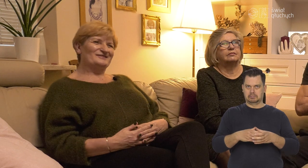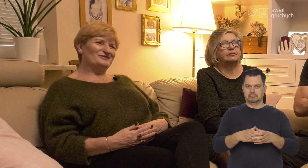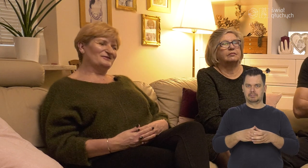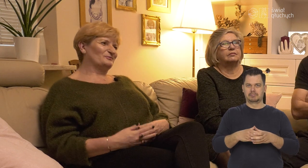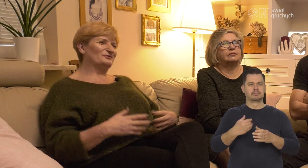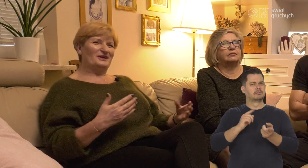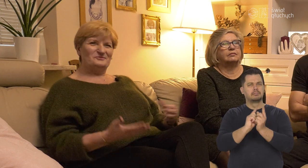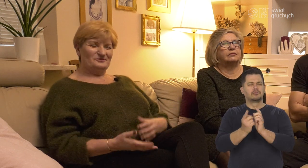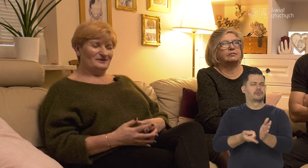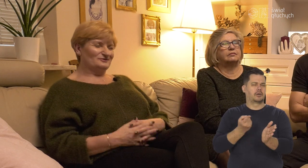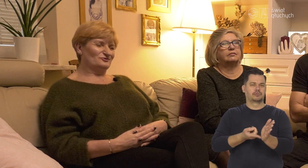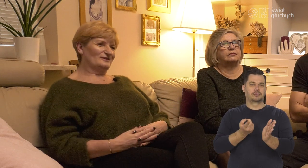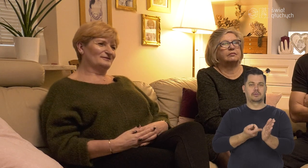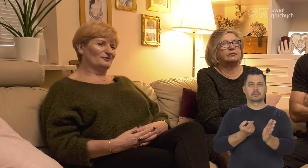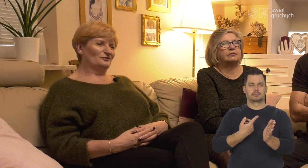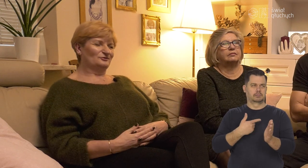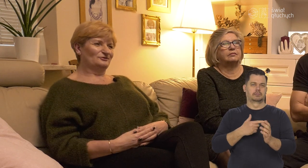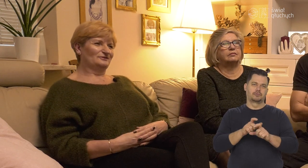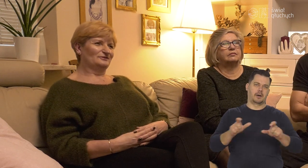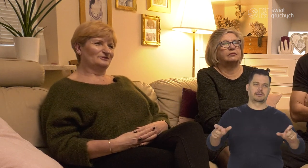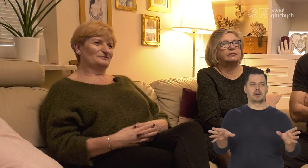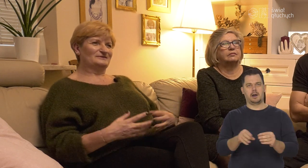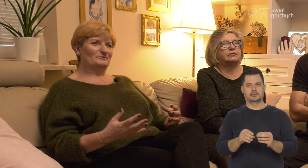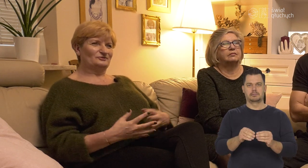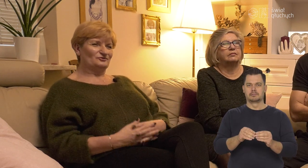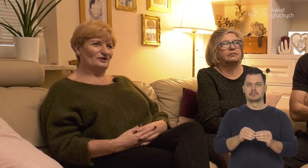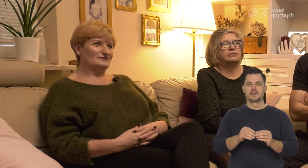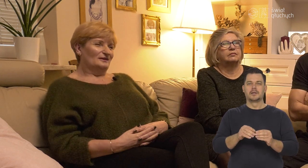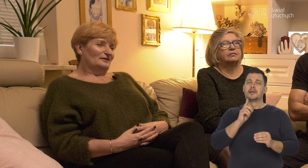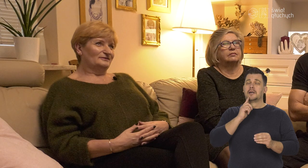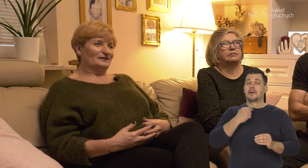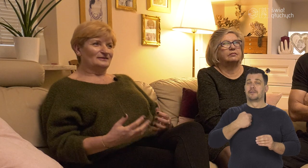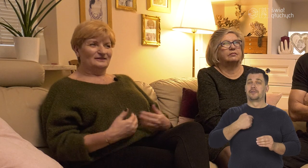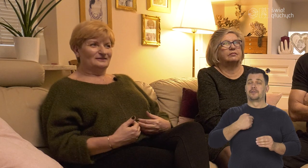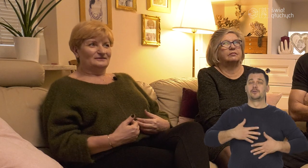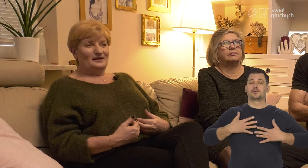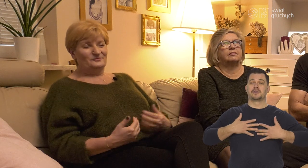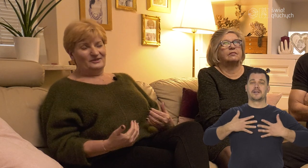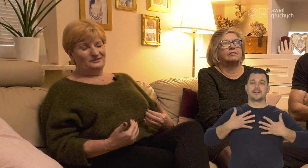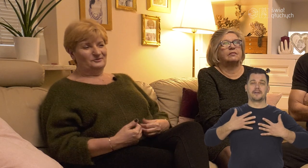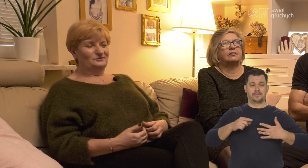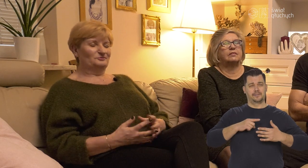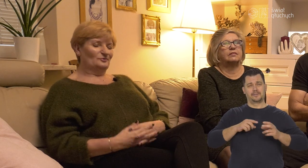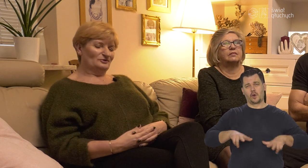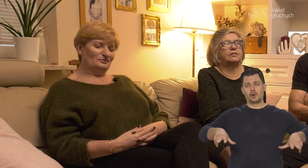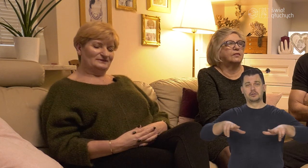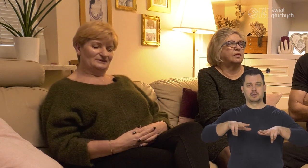We meet very often and spend time together. And as for me and my relatives,